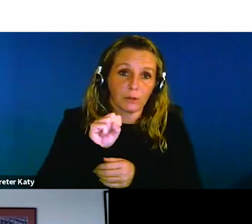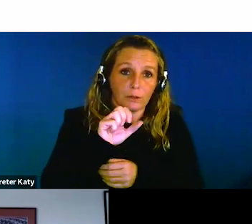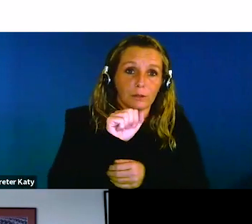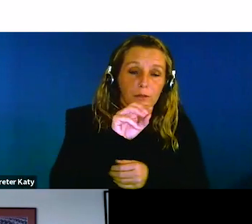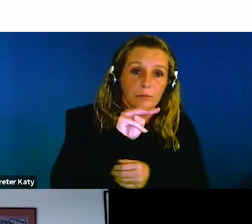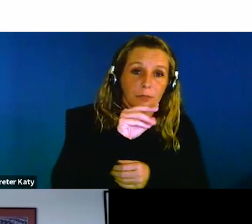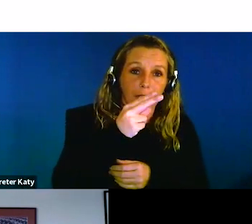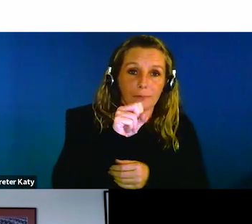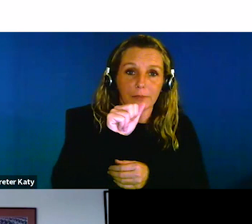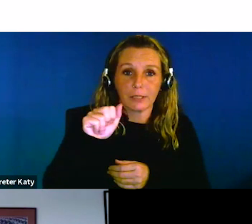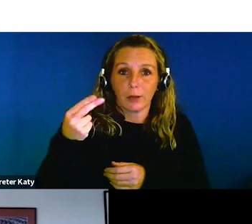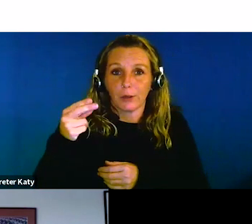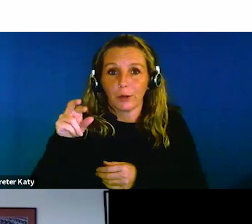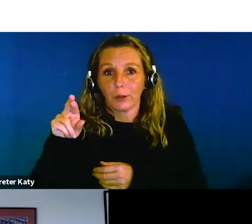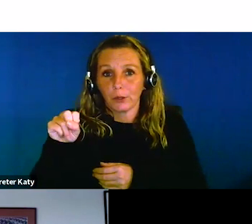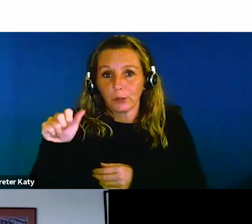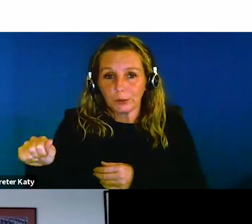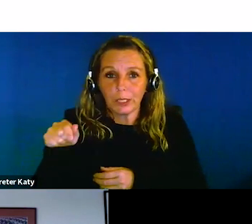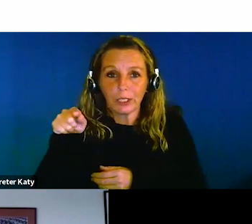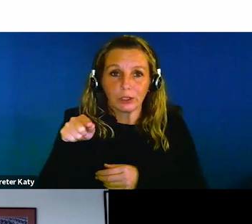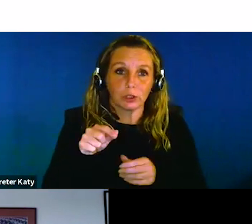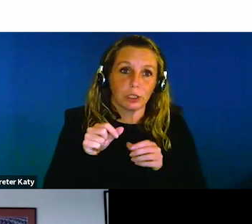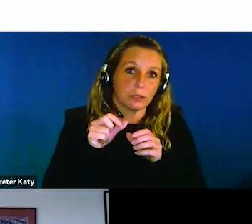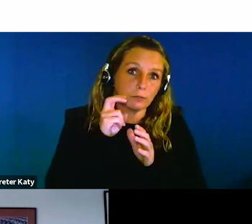she has significantly contributed to advancing cultural competence